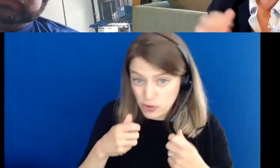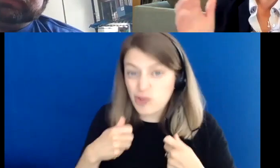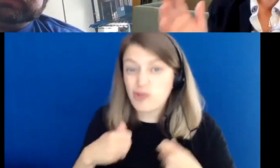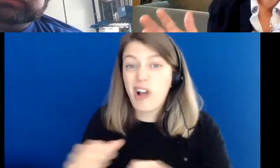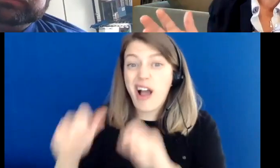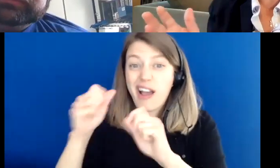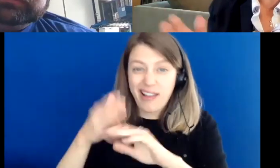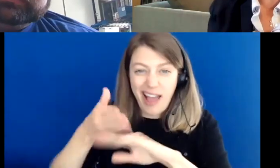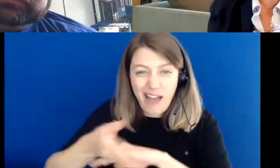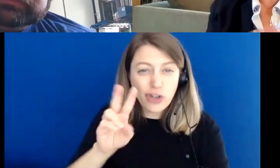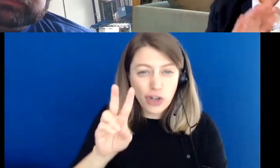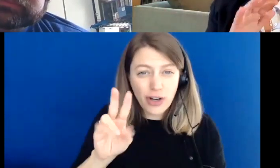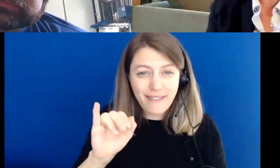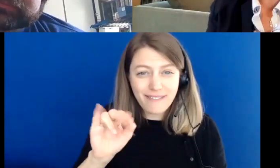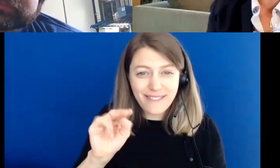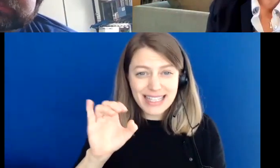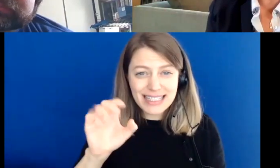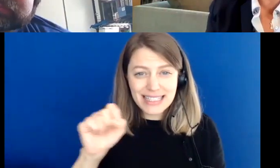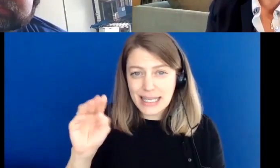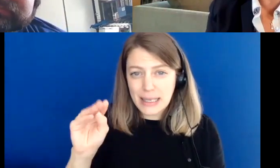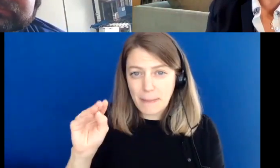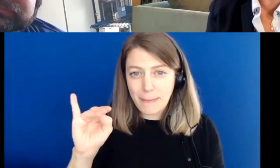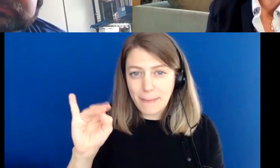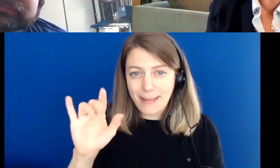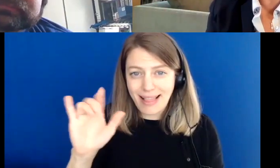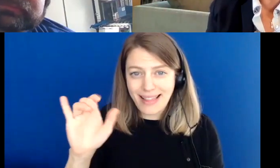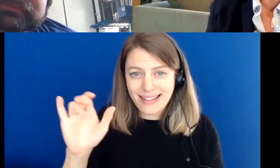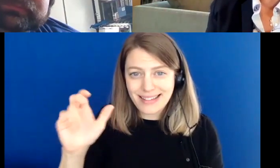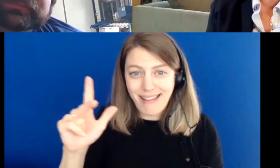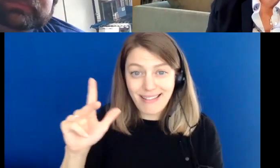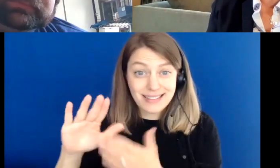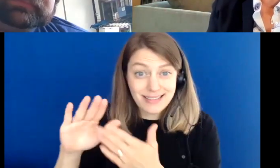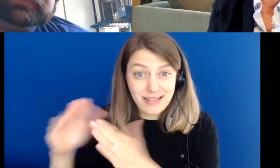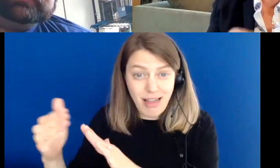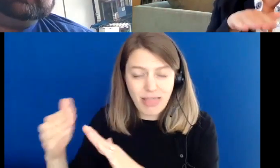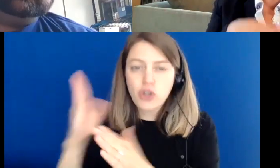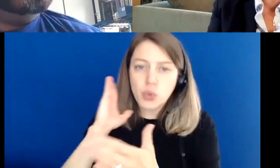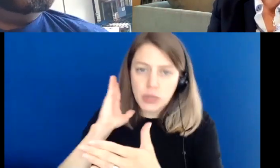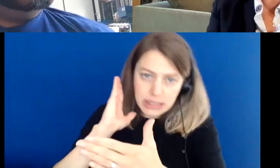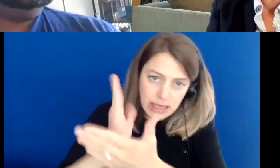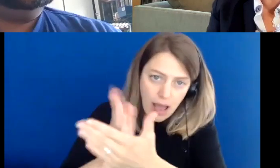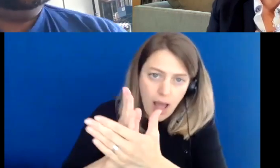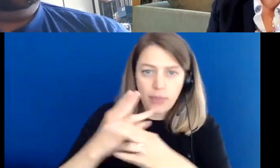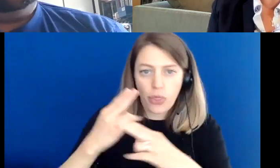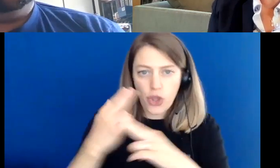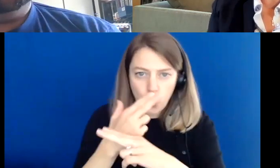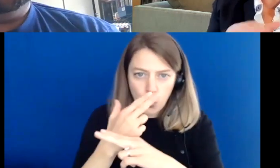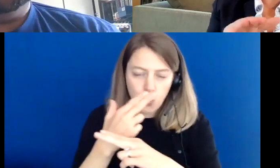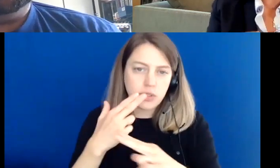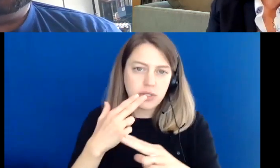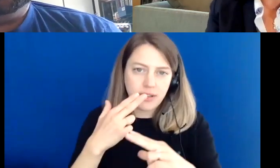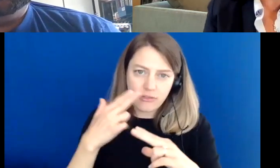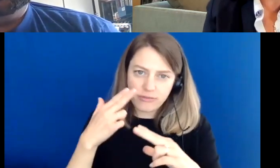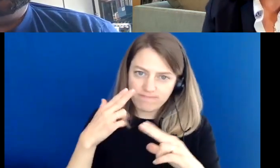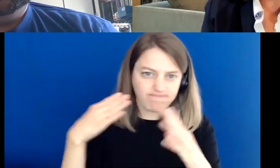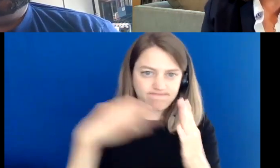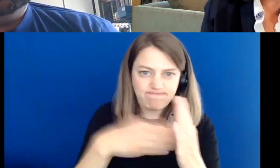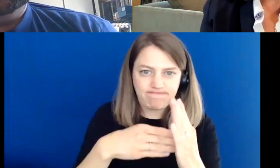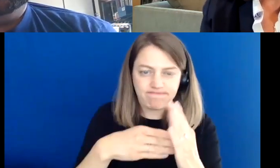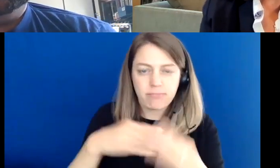frankly to stop the use of aversives. A person coming into a position, she was a trained attorney,